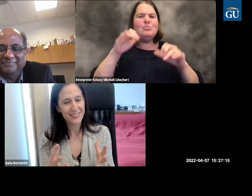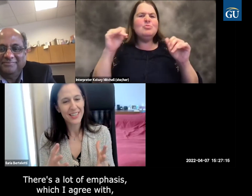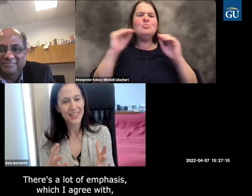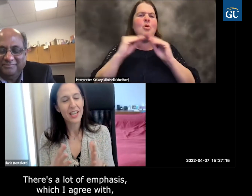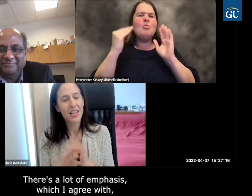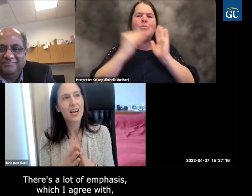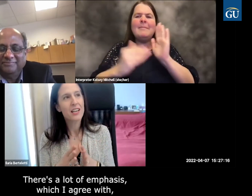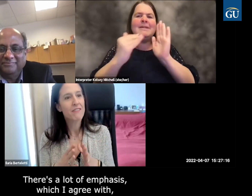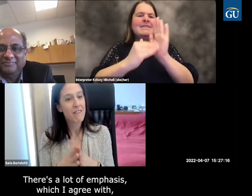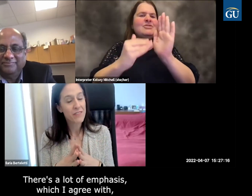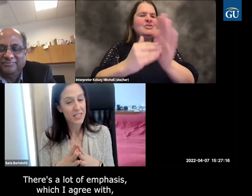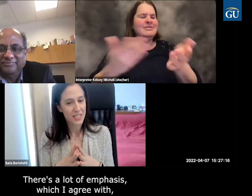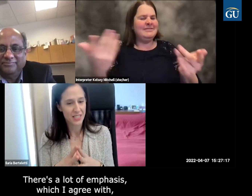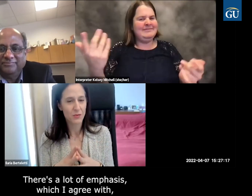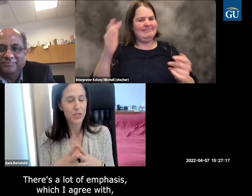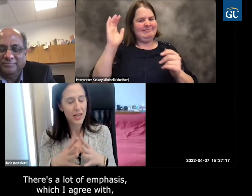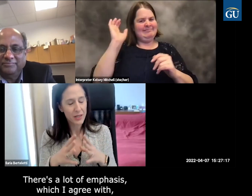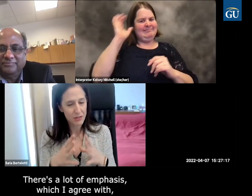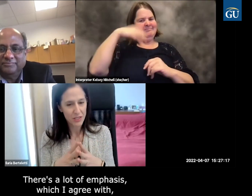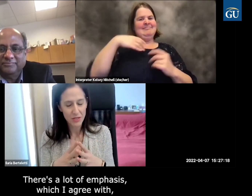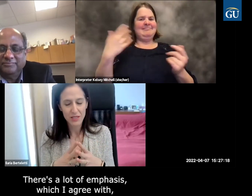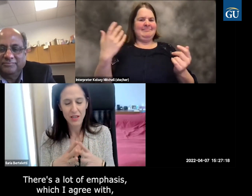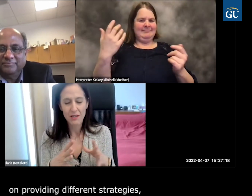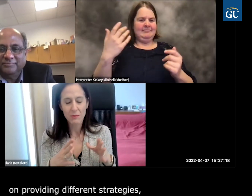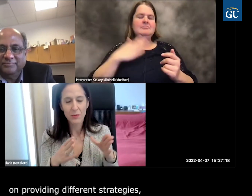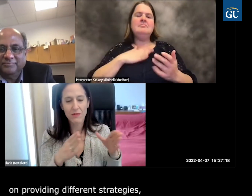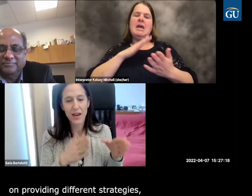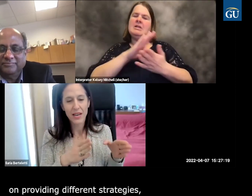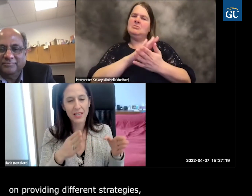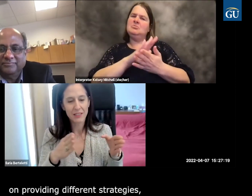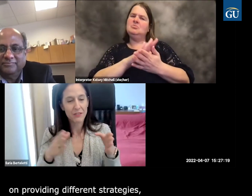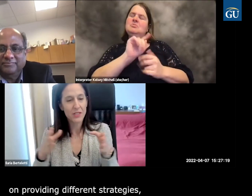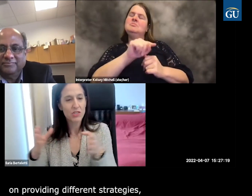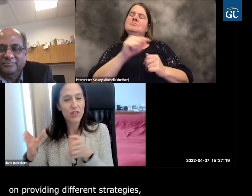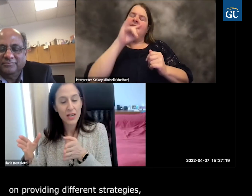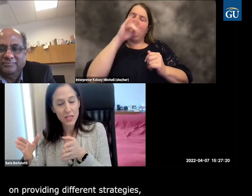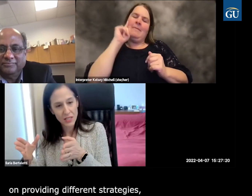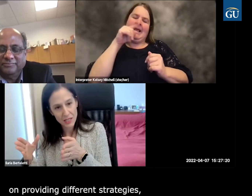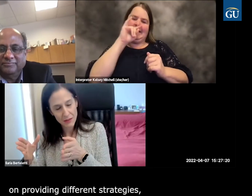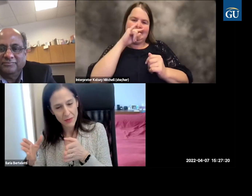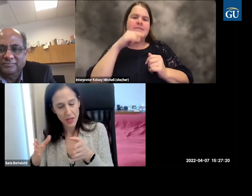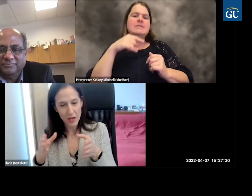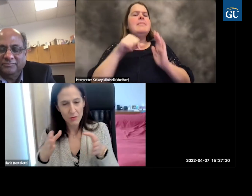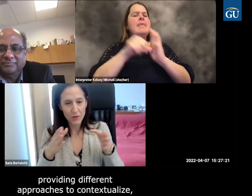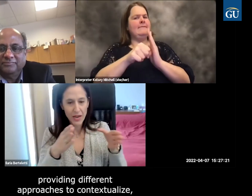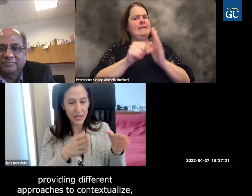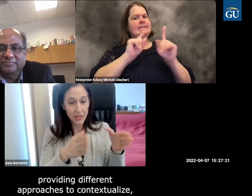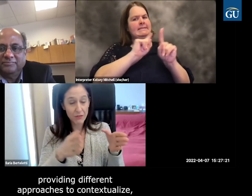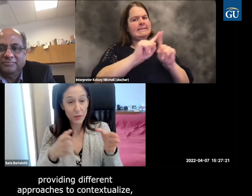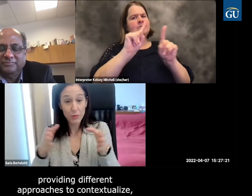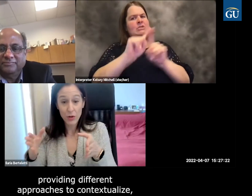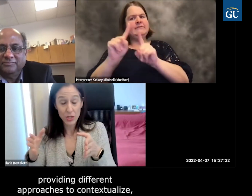there's a lot of emphasis which i agree with on providing different strategies